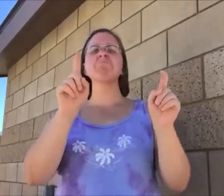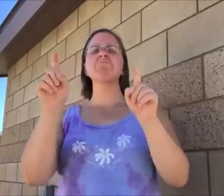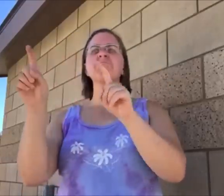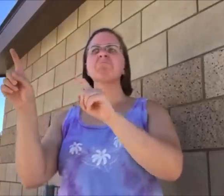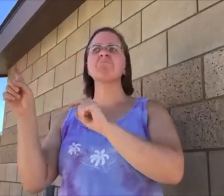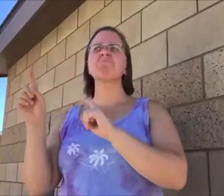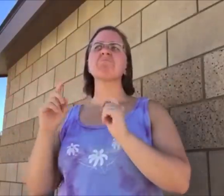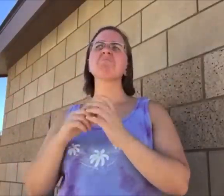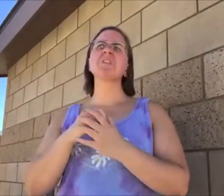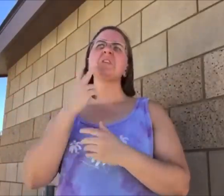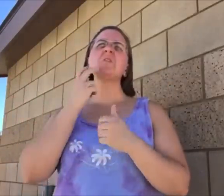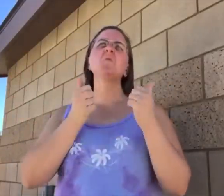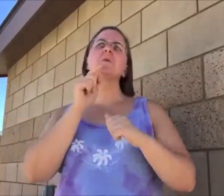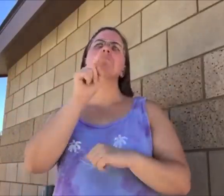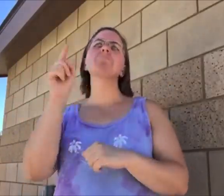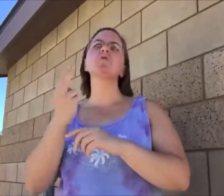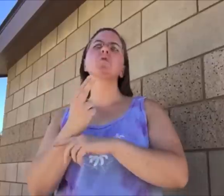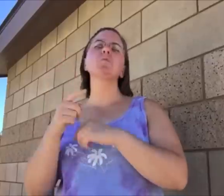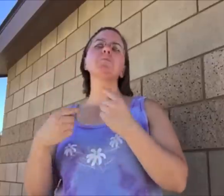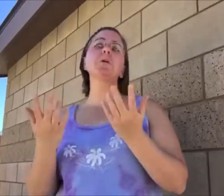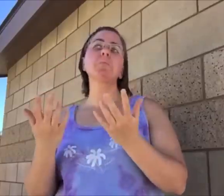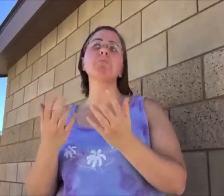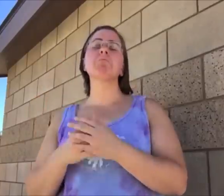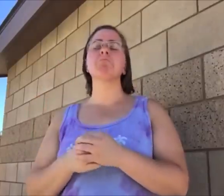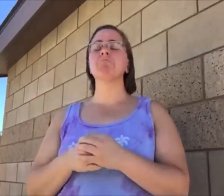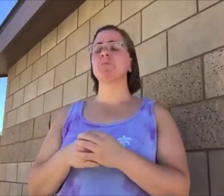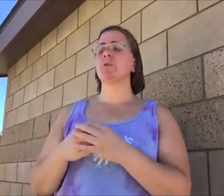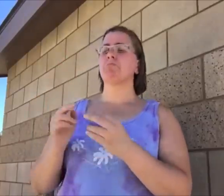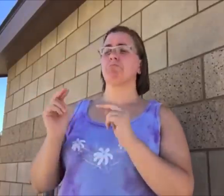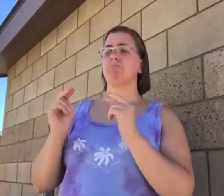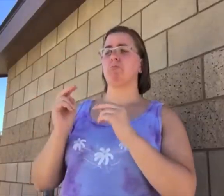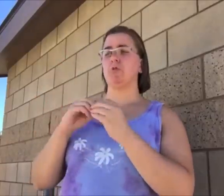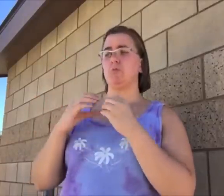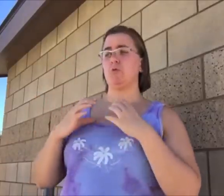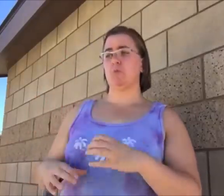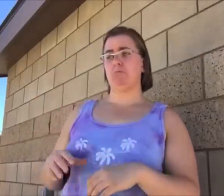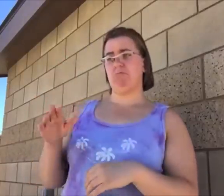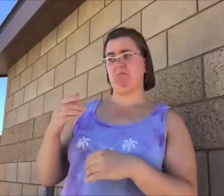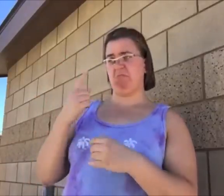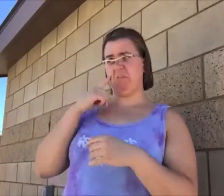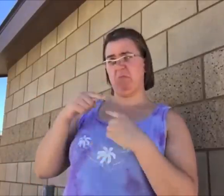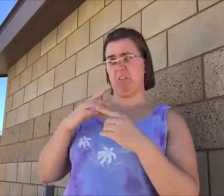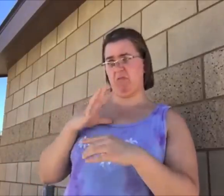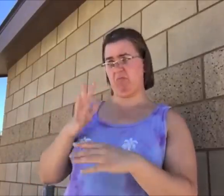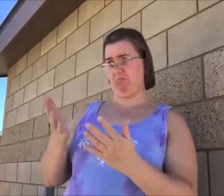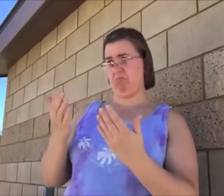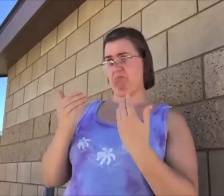that's worked for others in the past, they should run that by the Deaf consumer for approval.